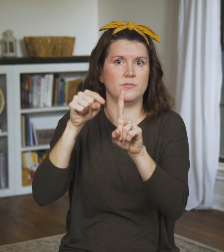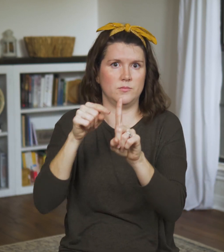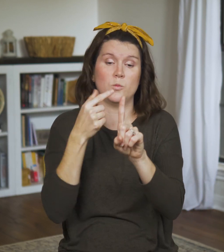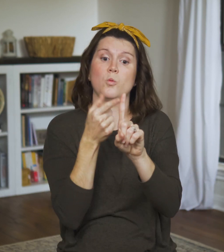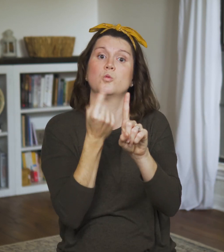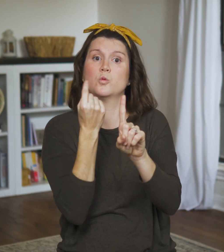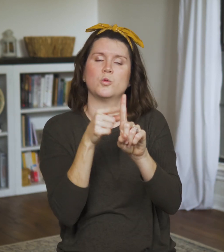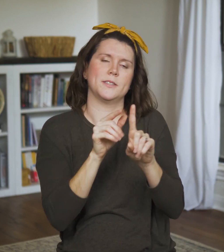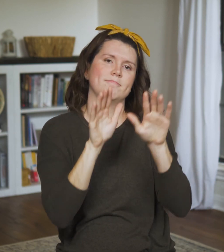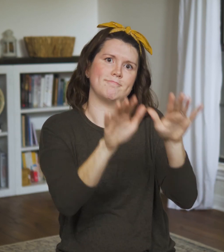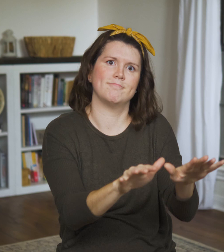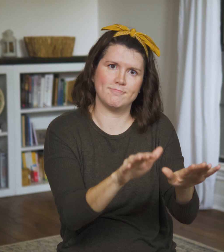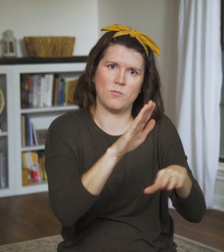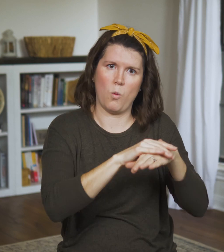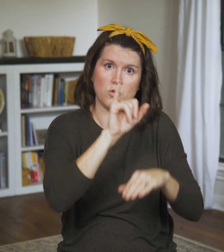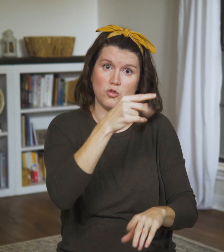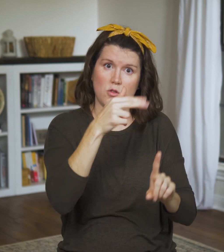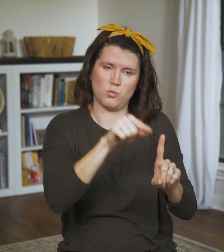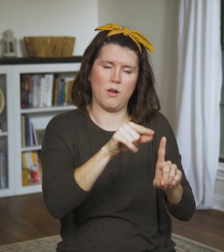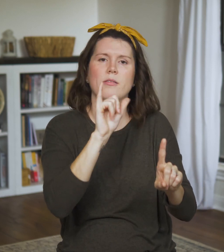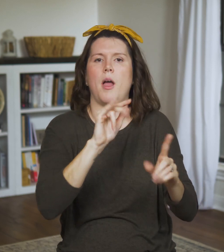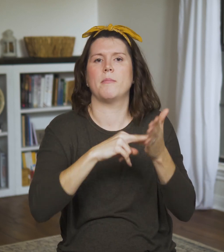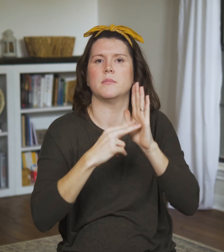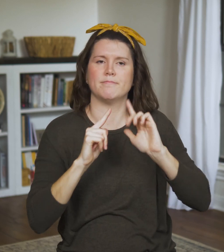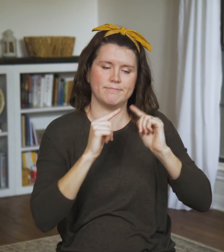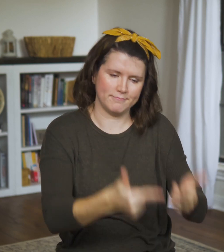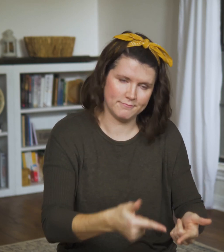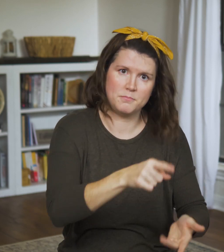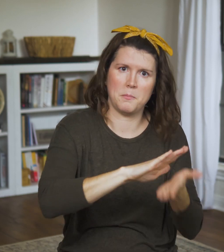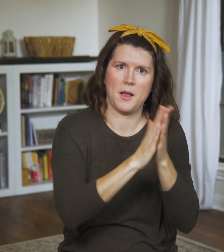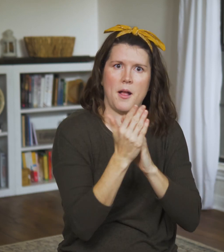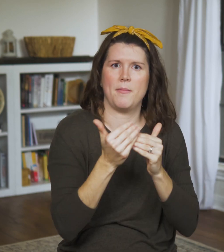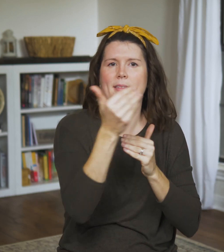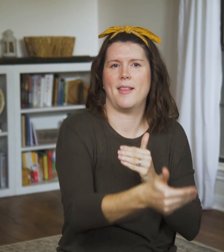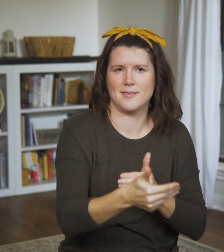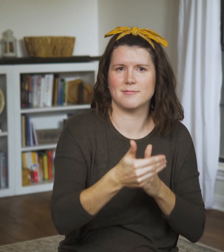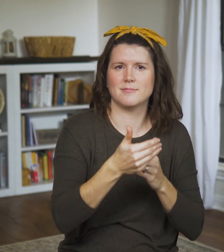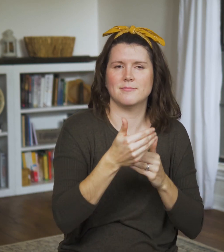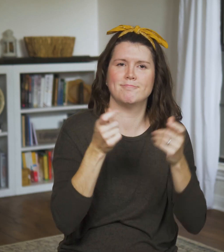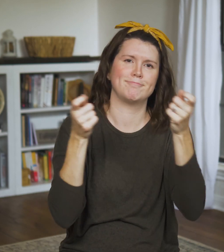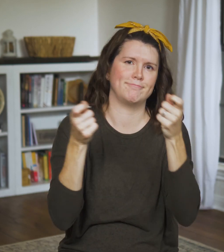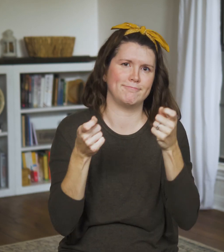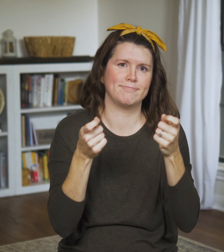God says Moses will get to see the Promised Land